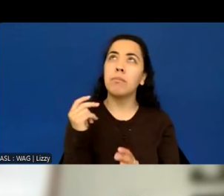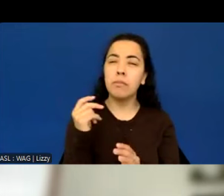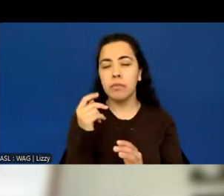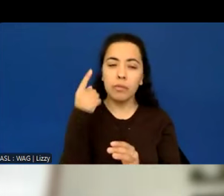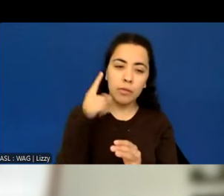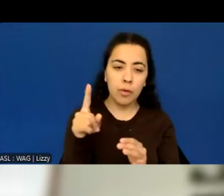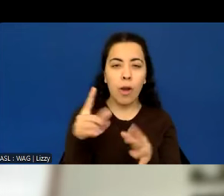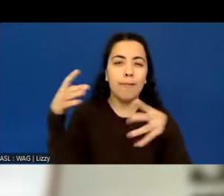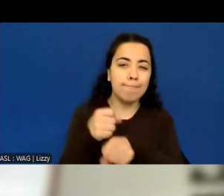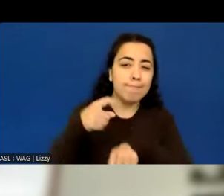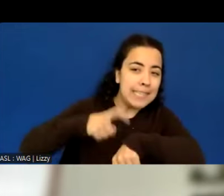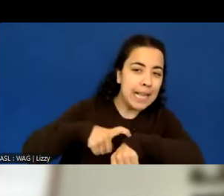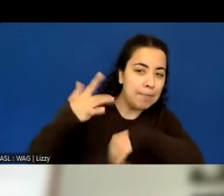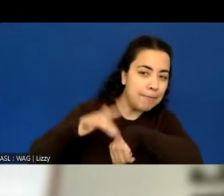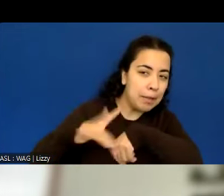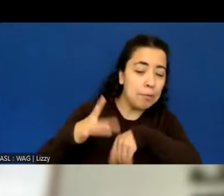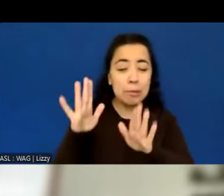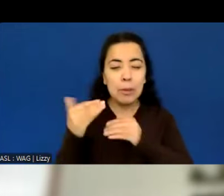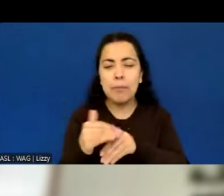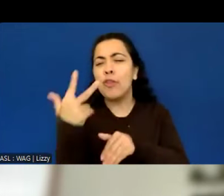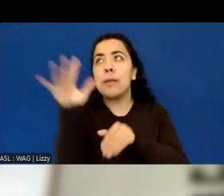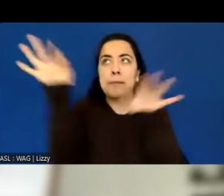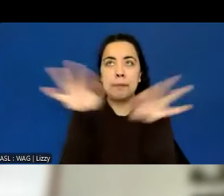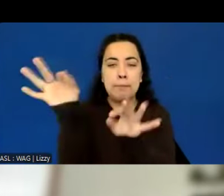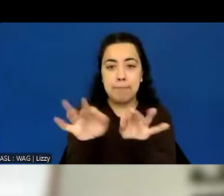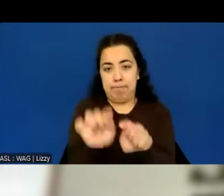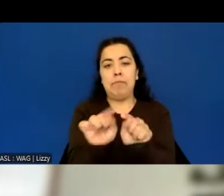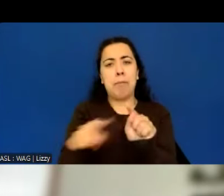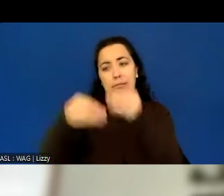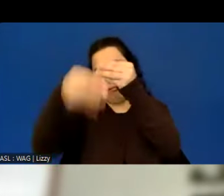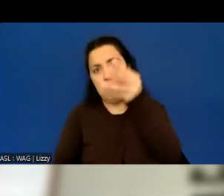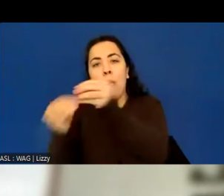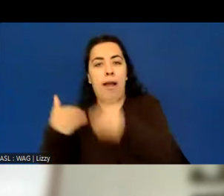the time that we have available. But the page structures, the textual presentation of visual